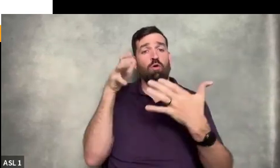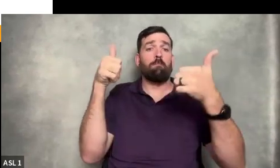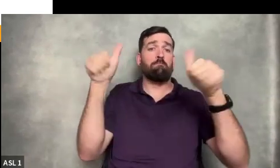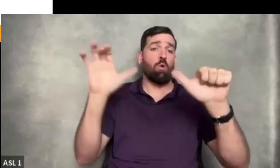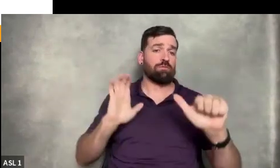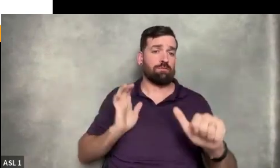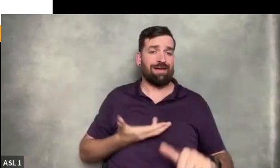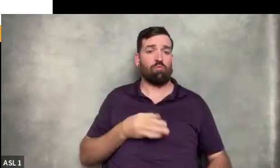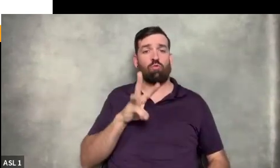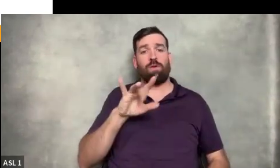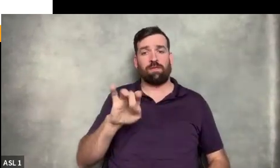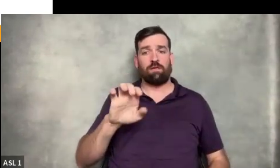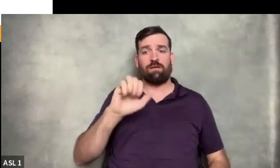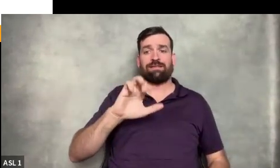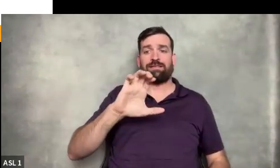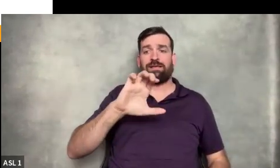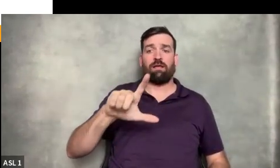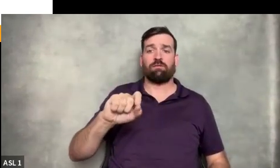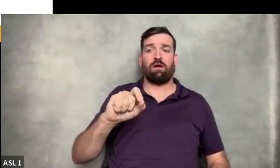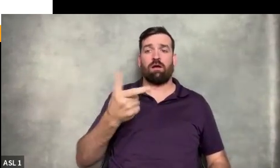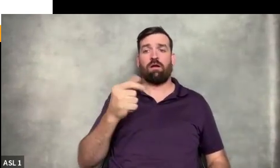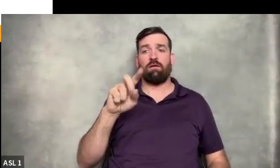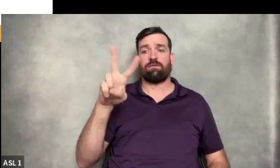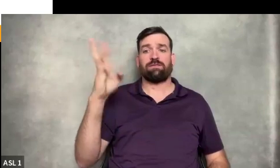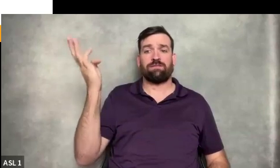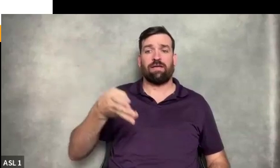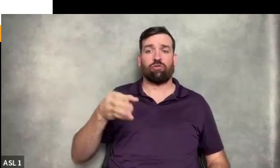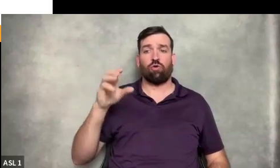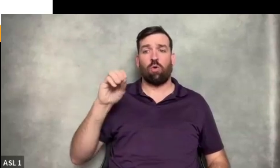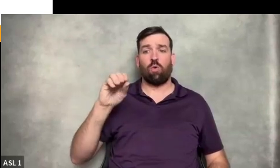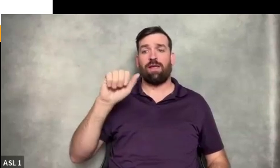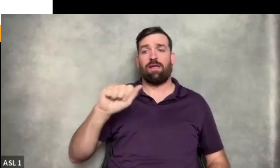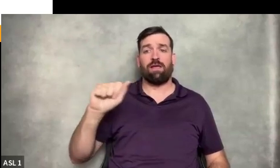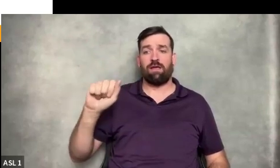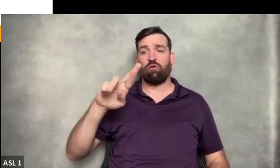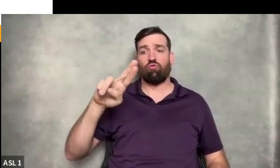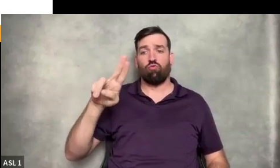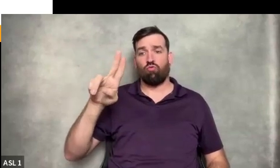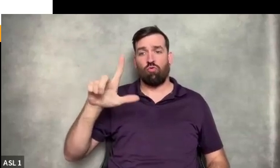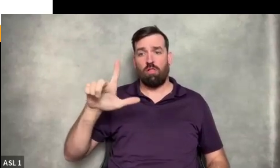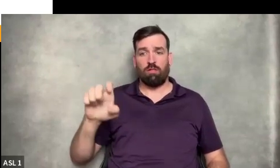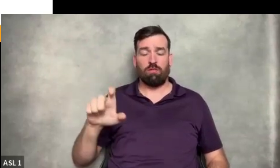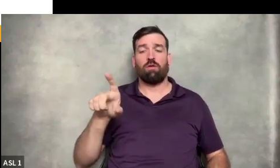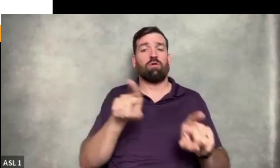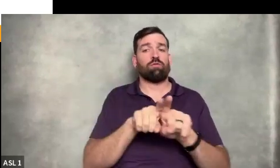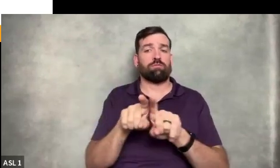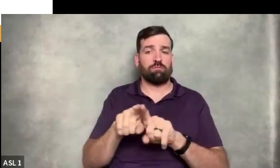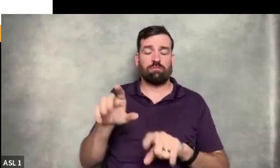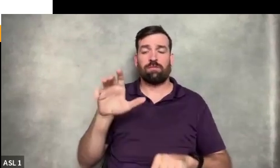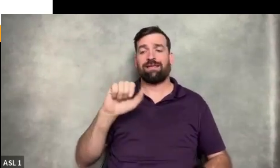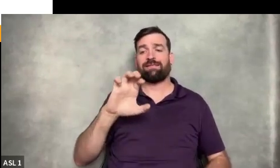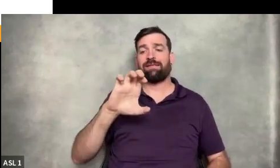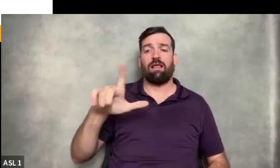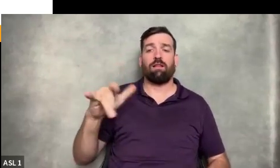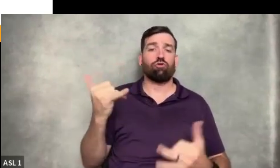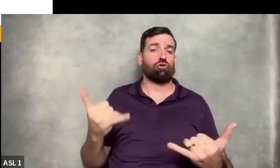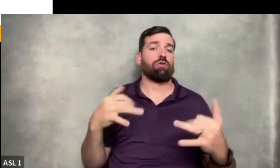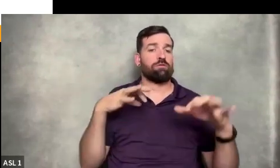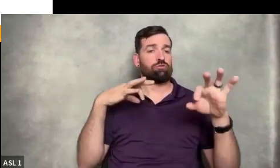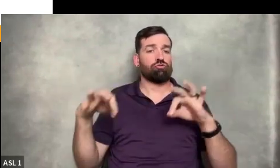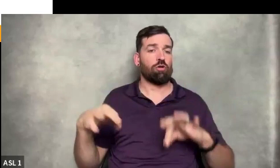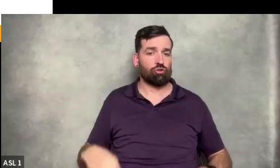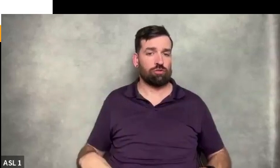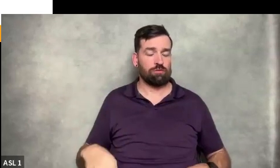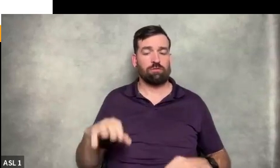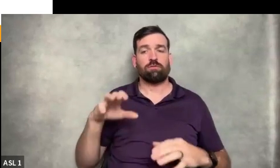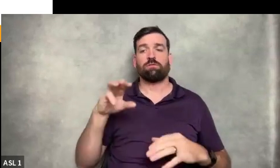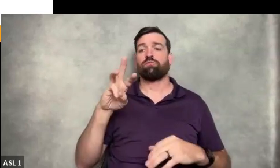at ACL.gov/OAArule as well as ACL's current program instructions webpage after we receive